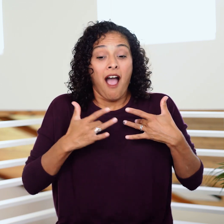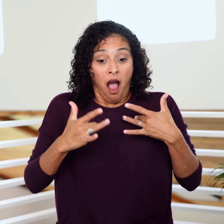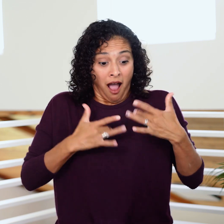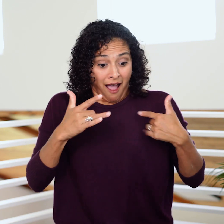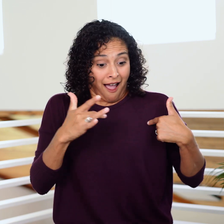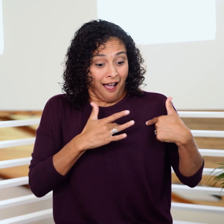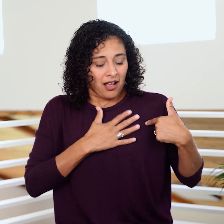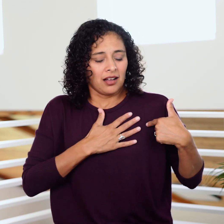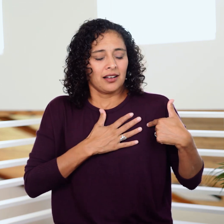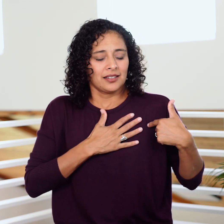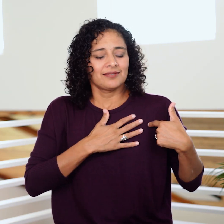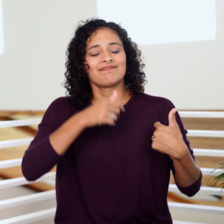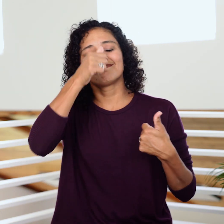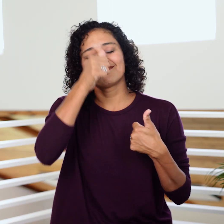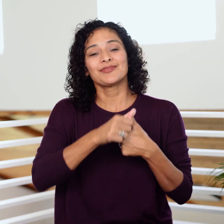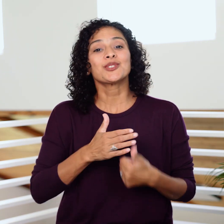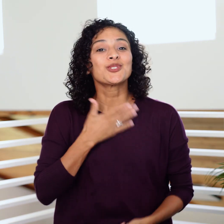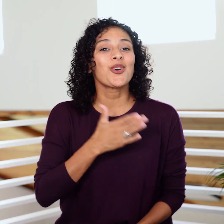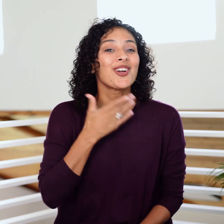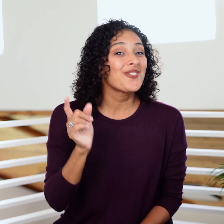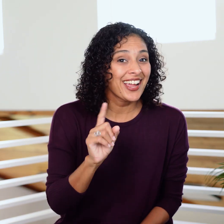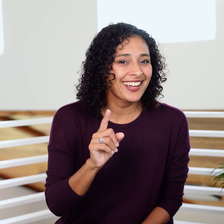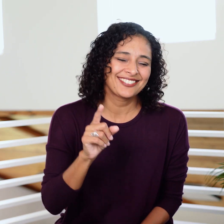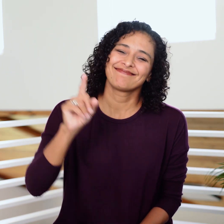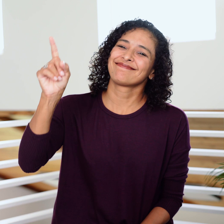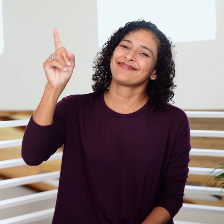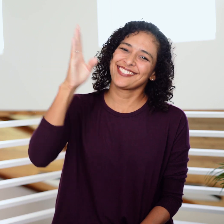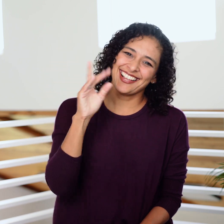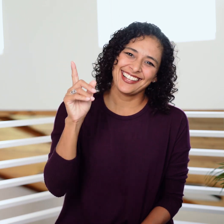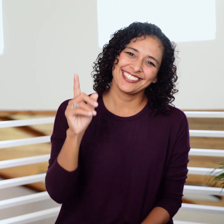and the more our hearts remember that He is where the joy is!